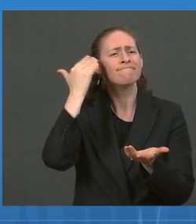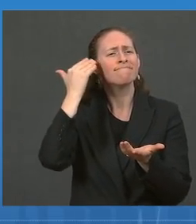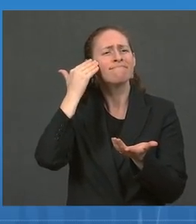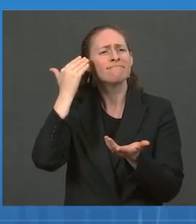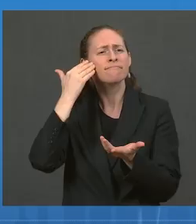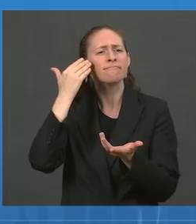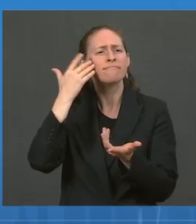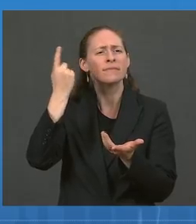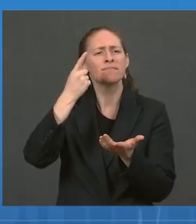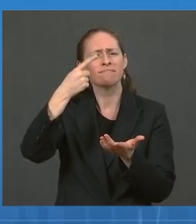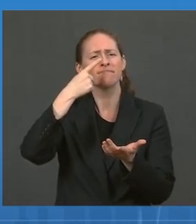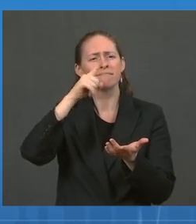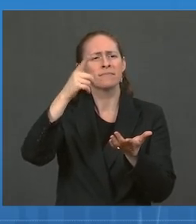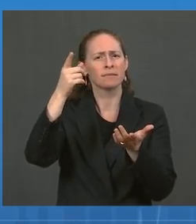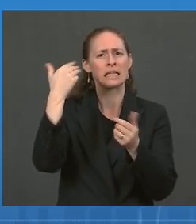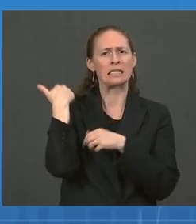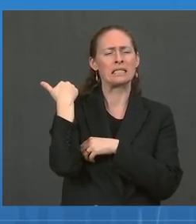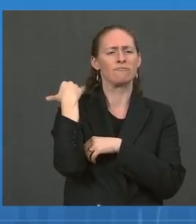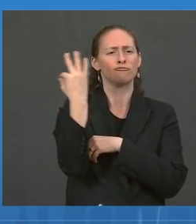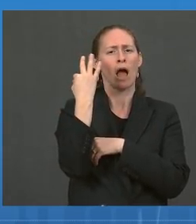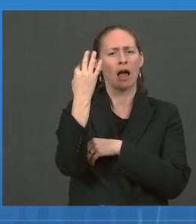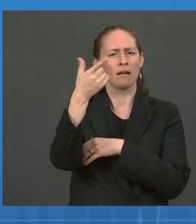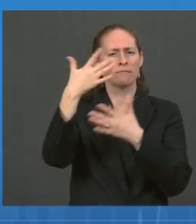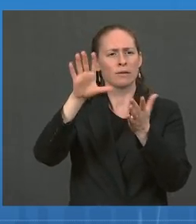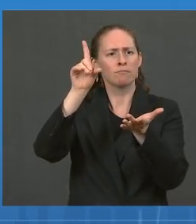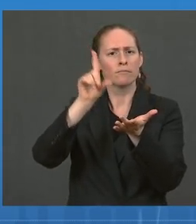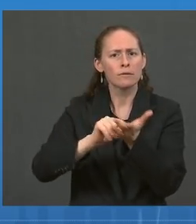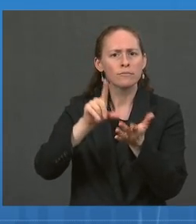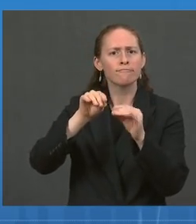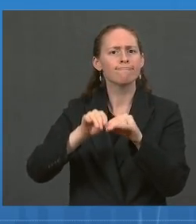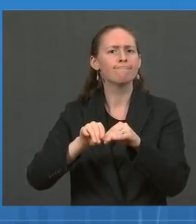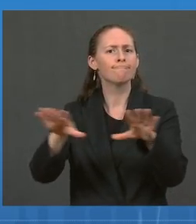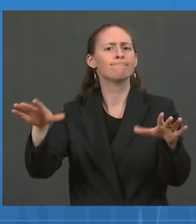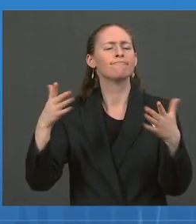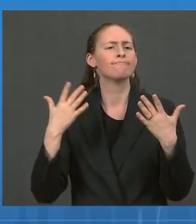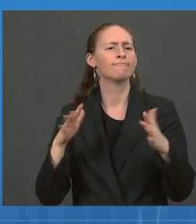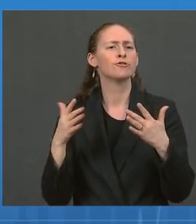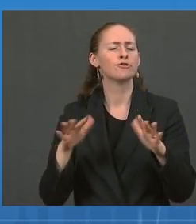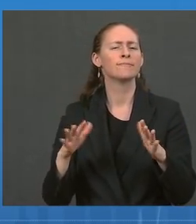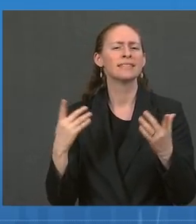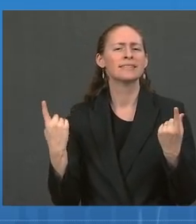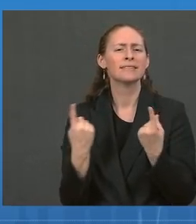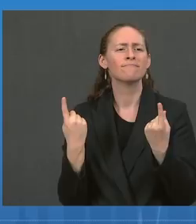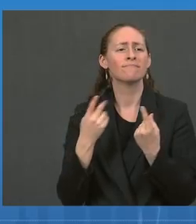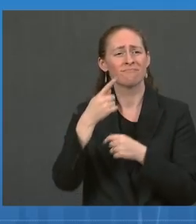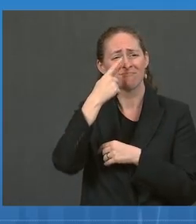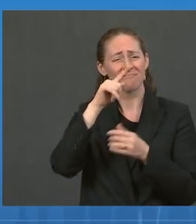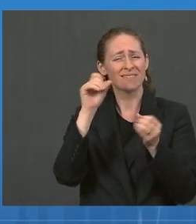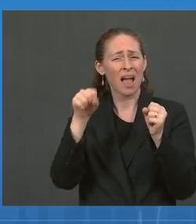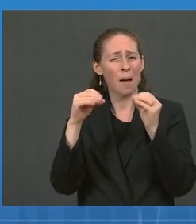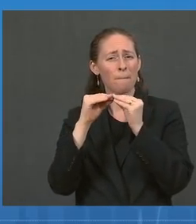that show the results on Arizona, if I'm not mistaken. So can you please help a person understand